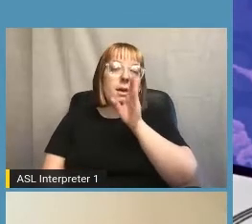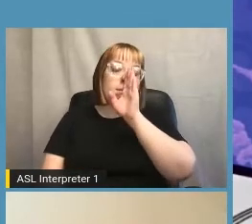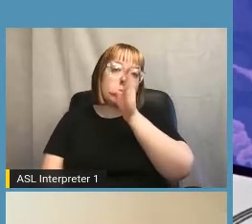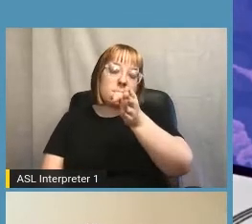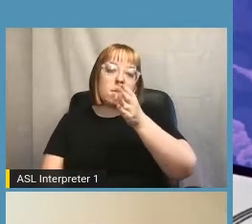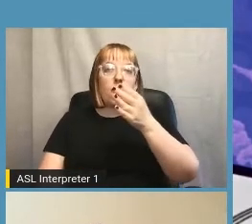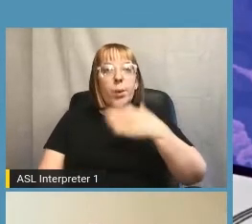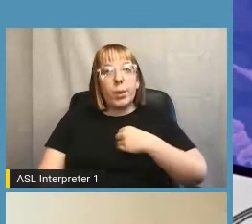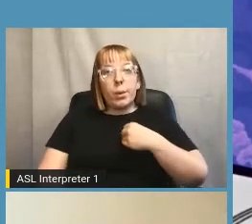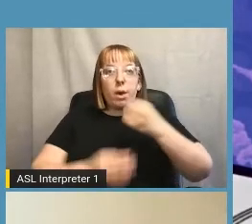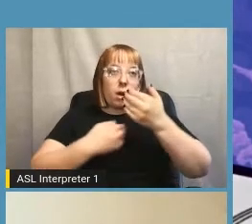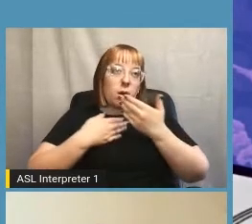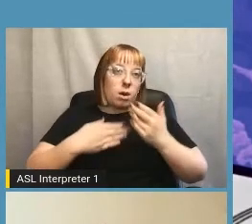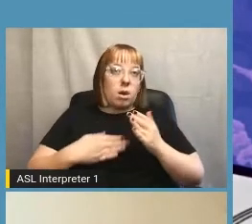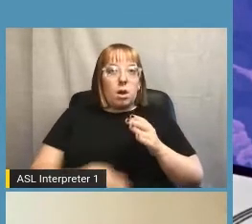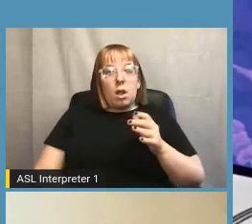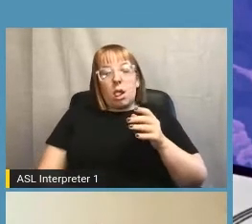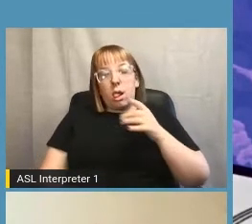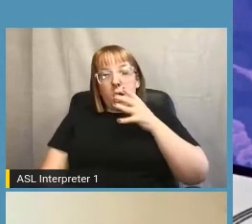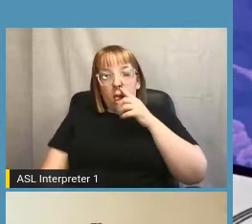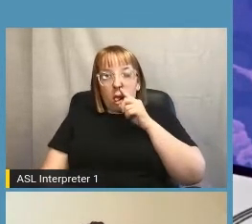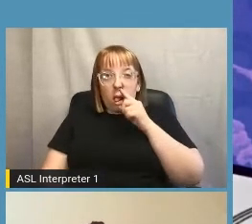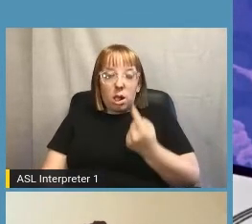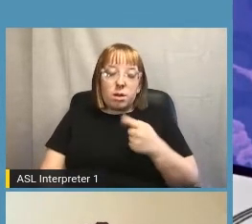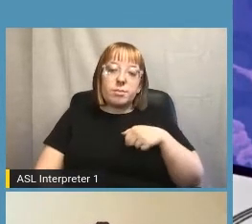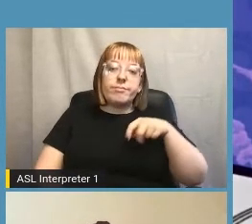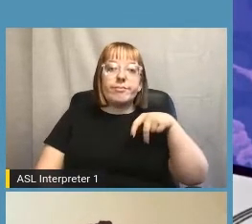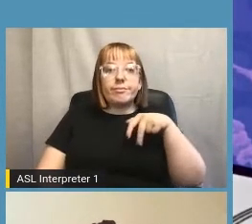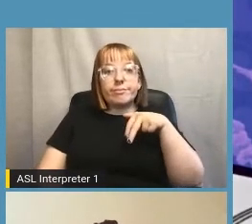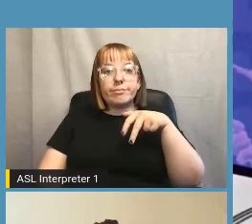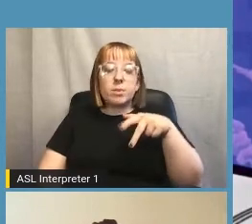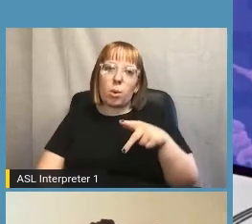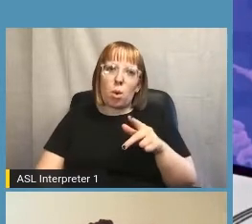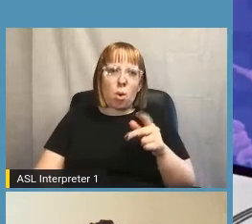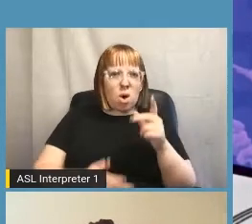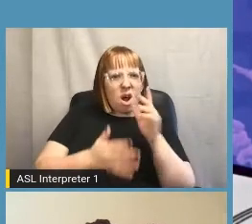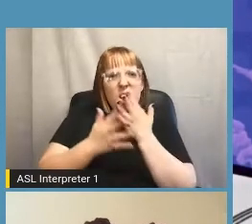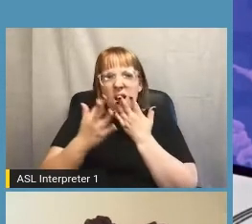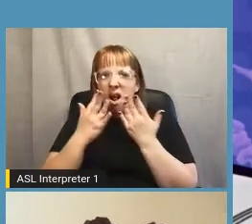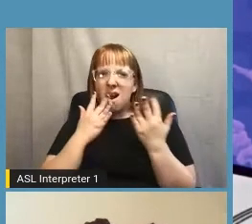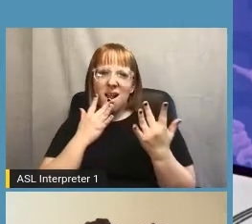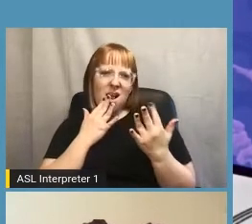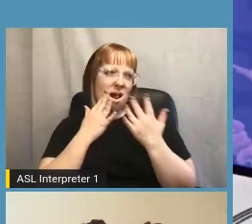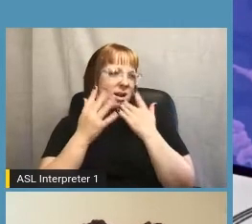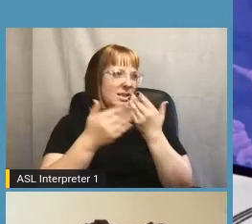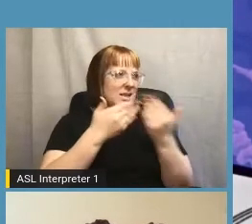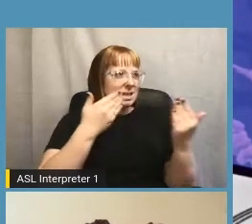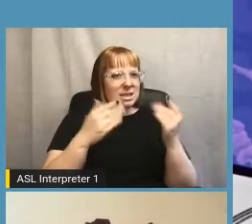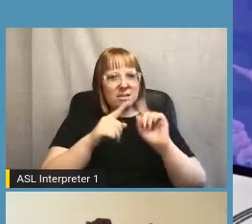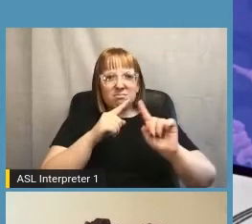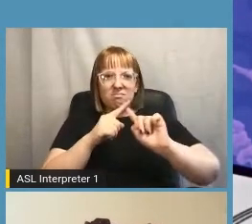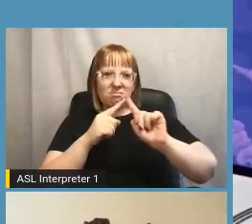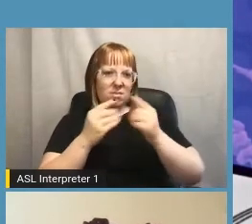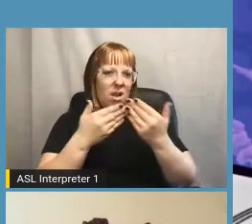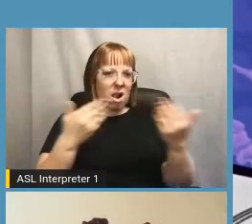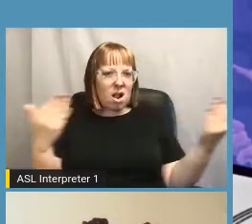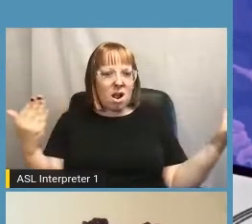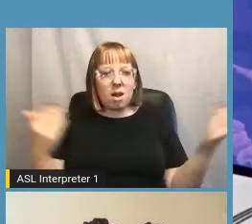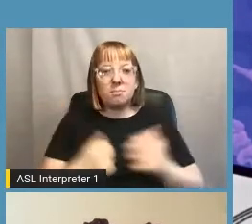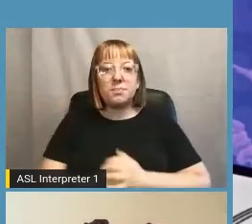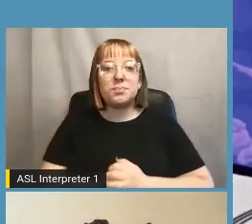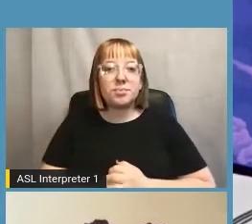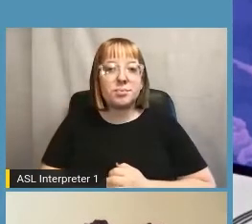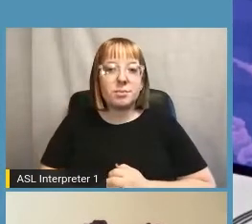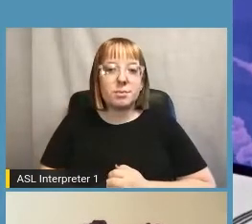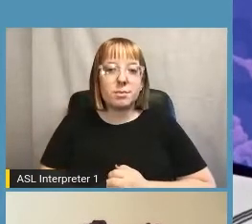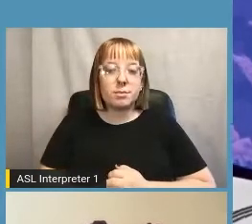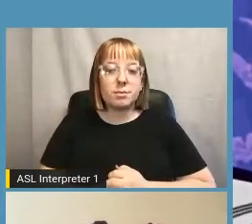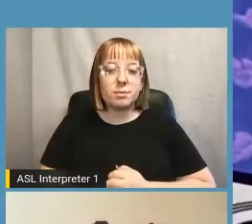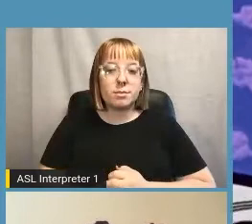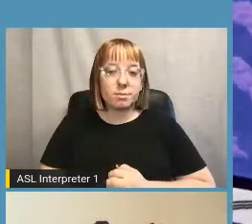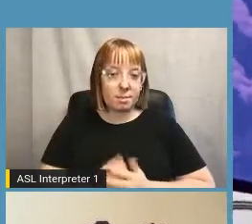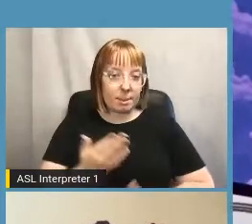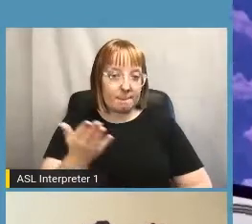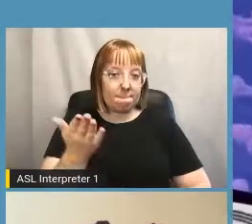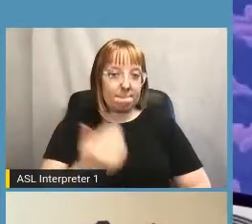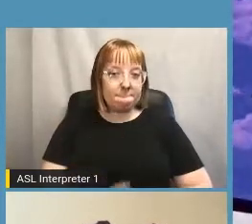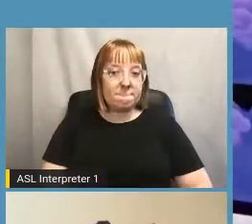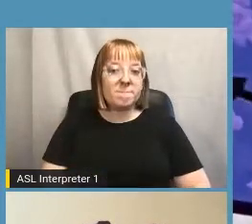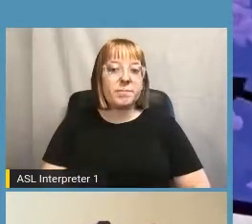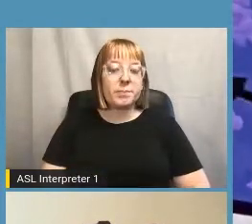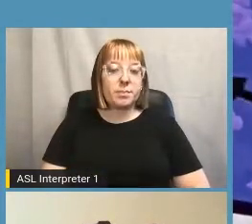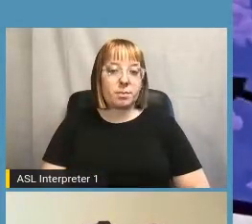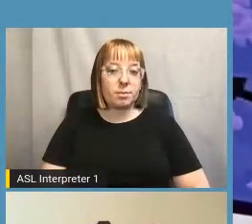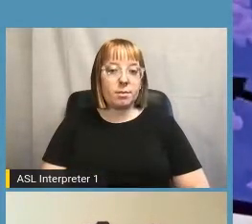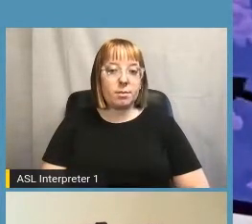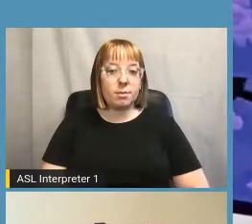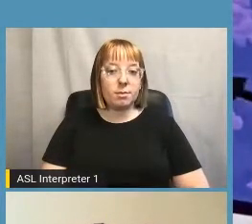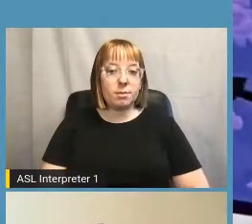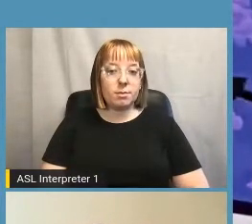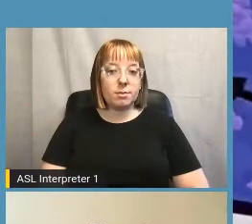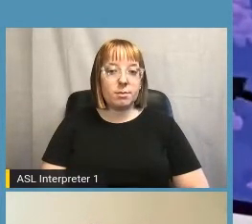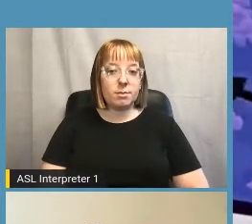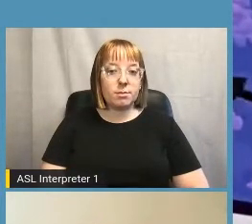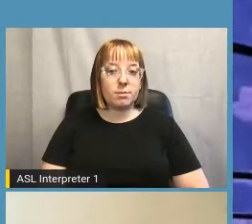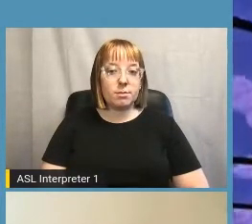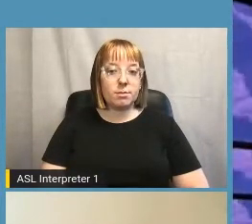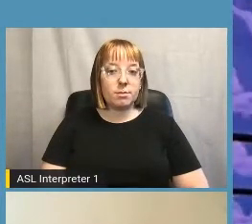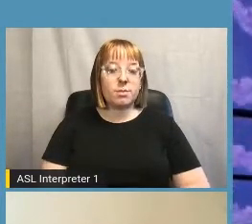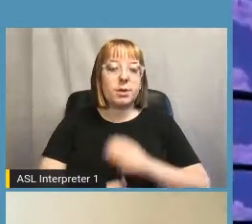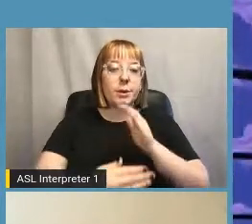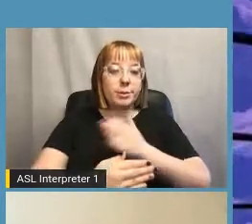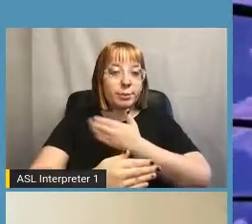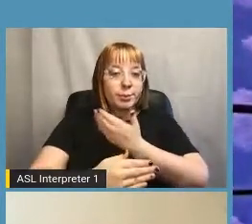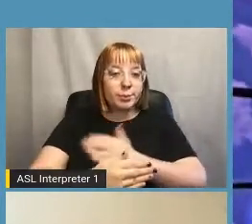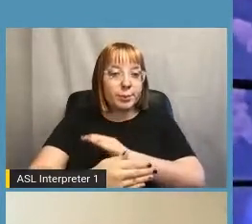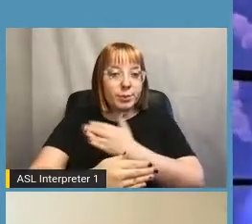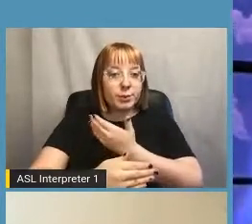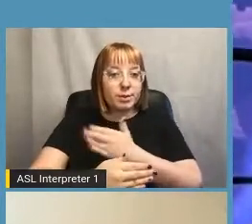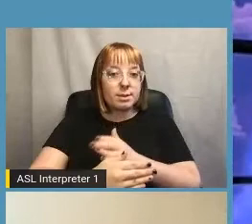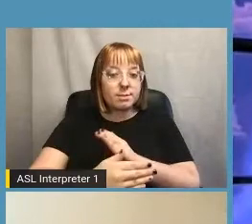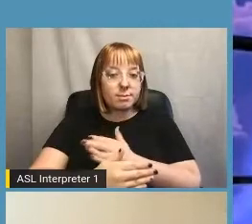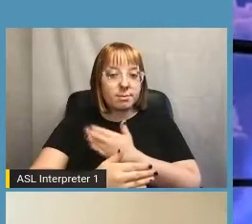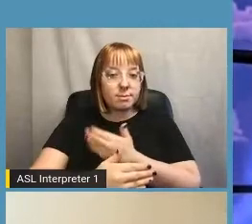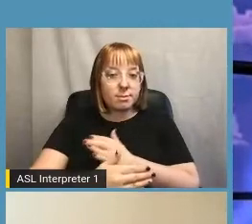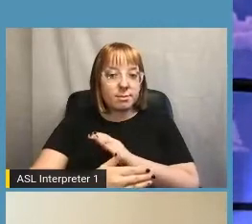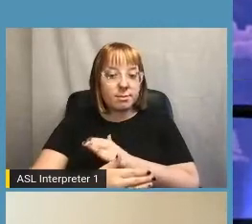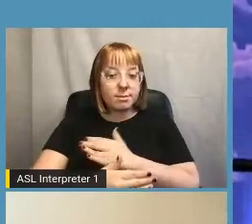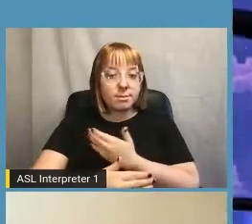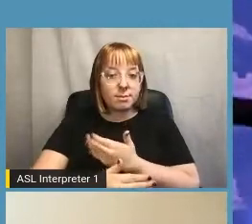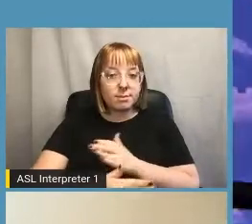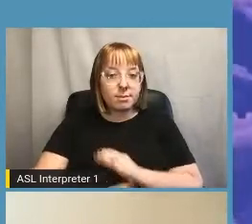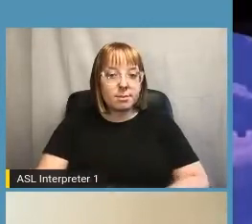get to see some of the features that you wouldn't see in a white box exhibition type of space